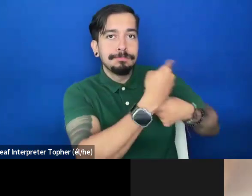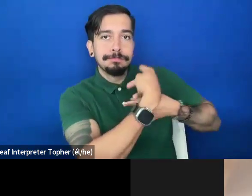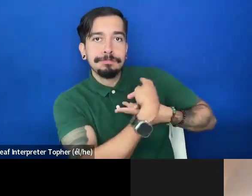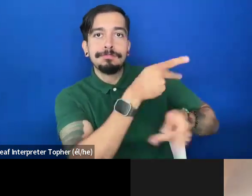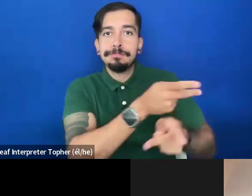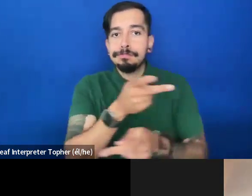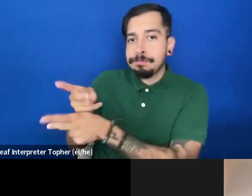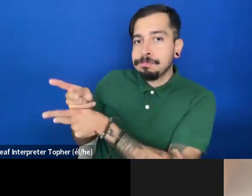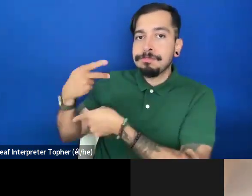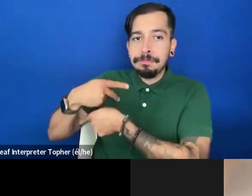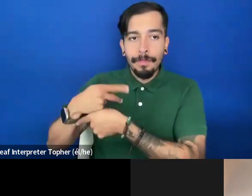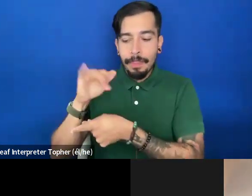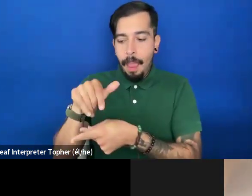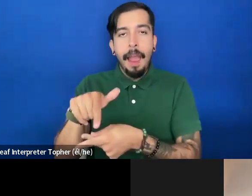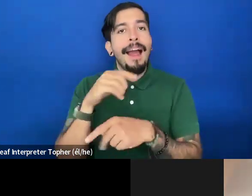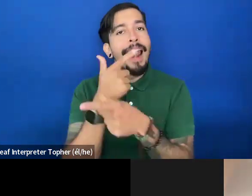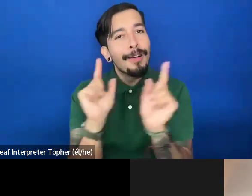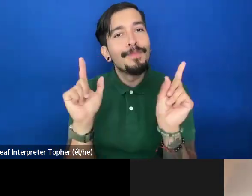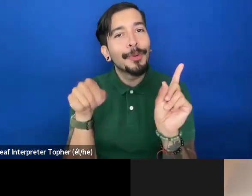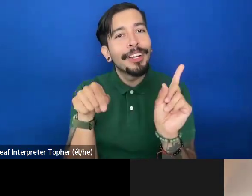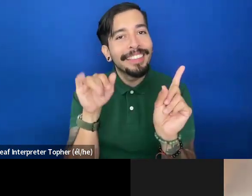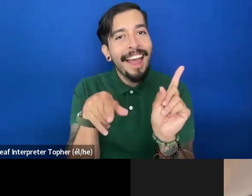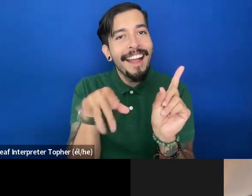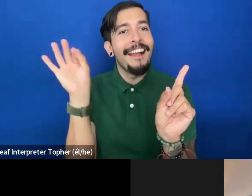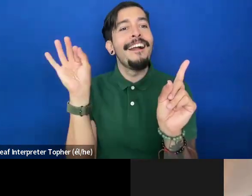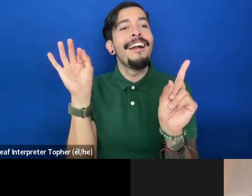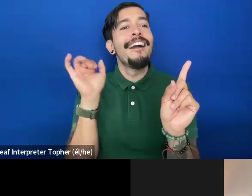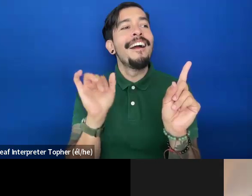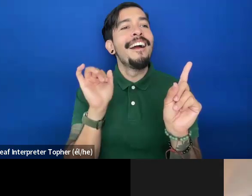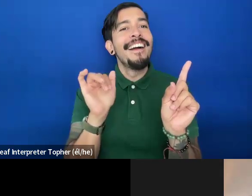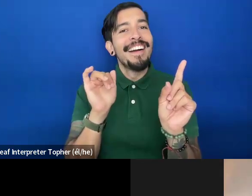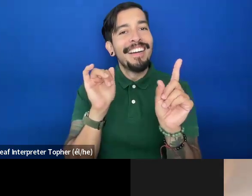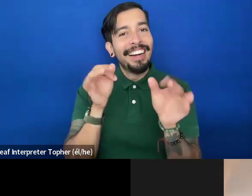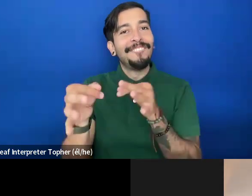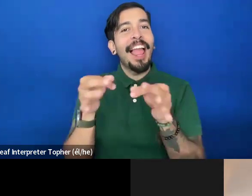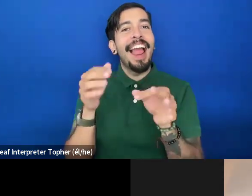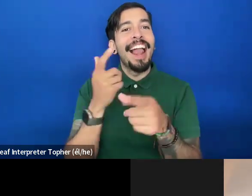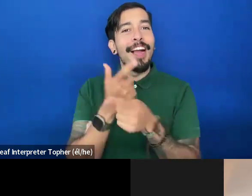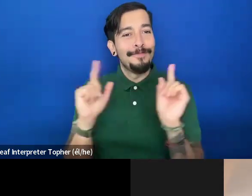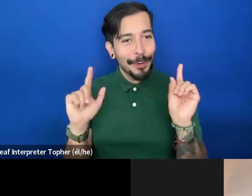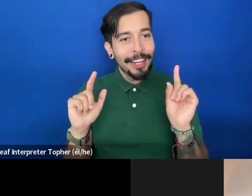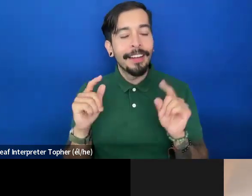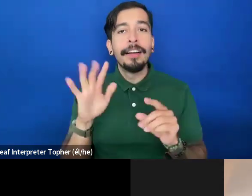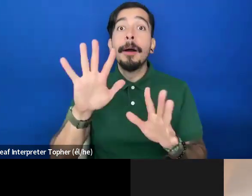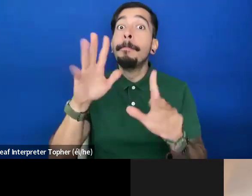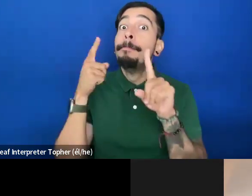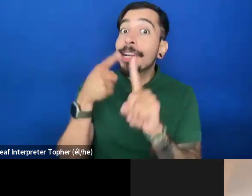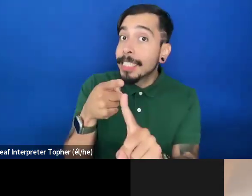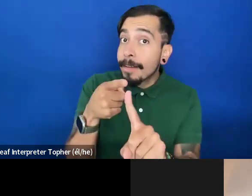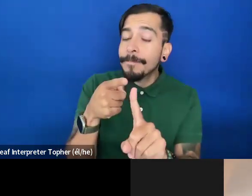Um, but specifically, uh, when I think of care work in our disabled lives,